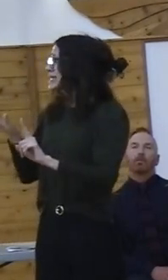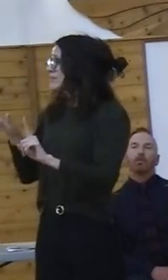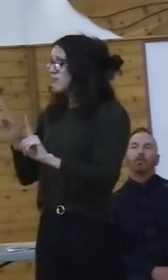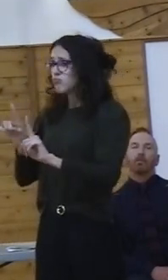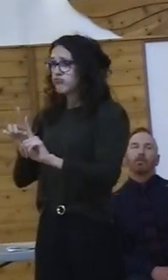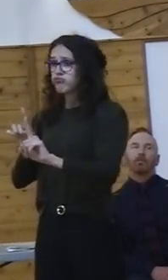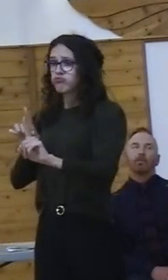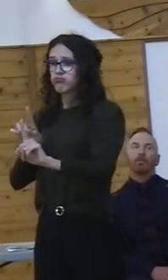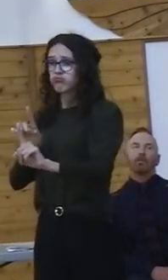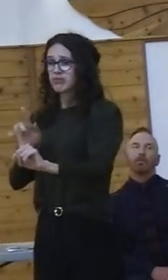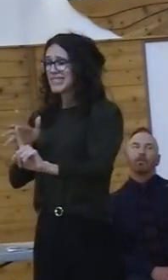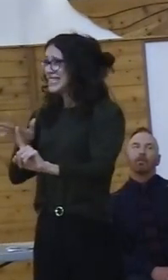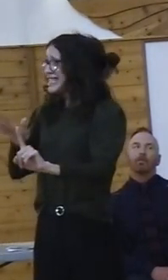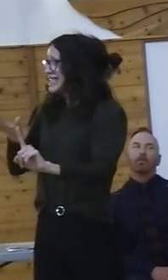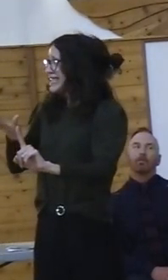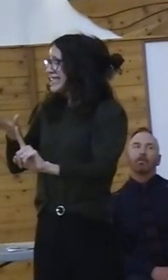person down to Mother Earth here.